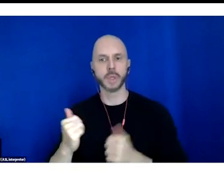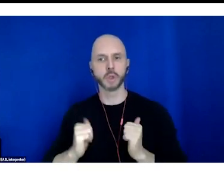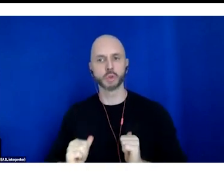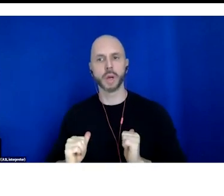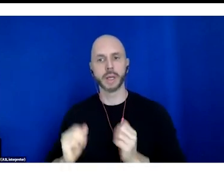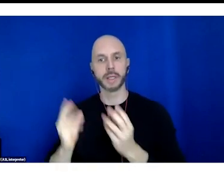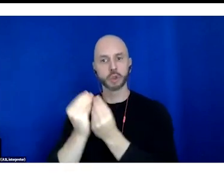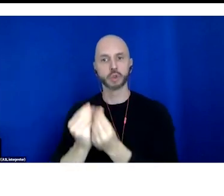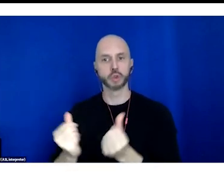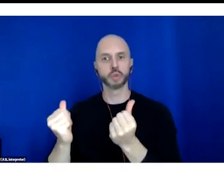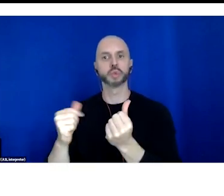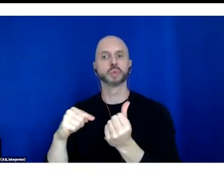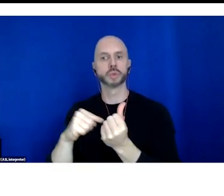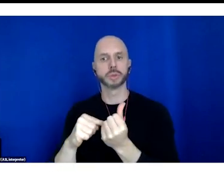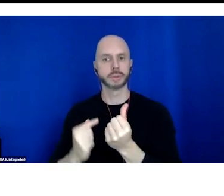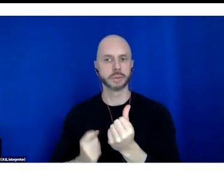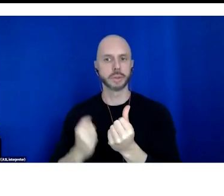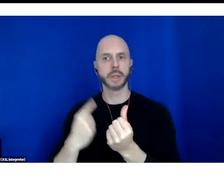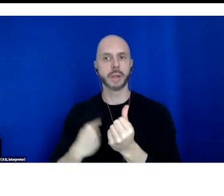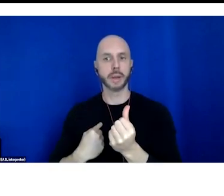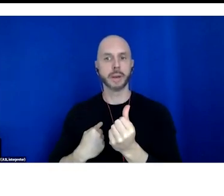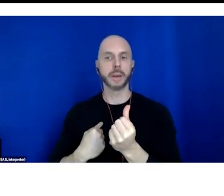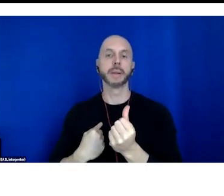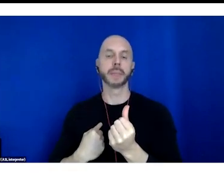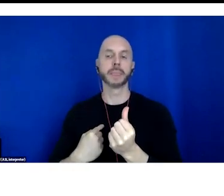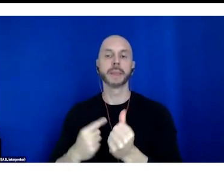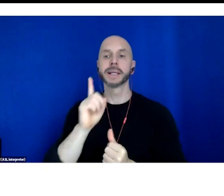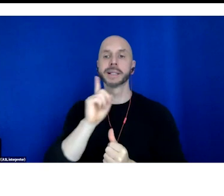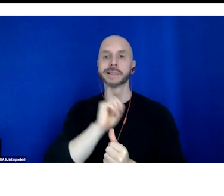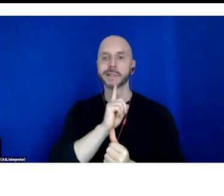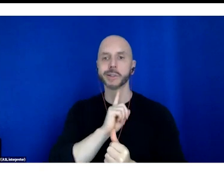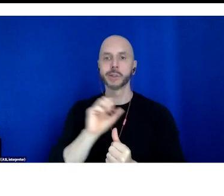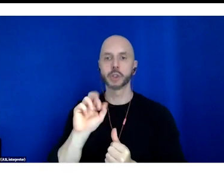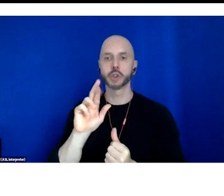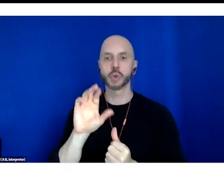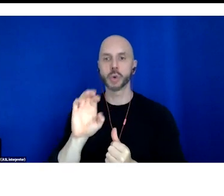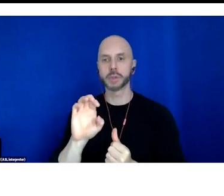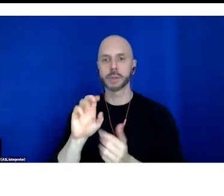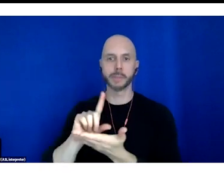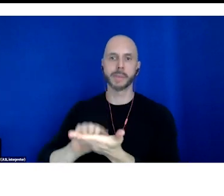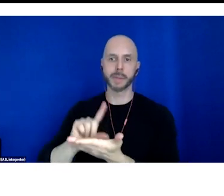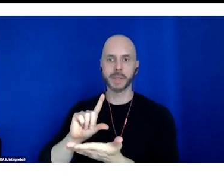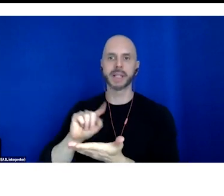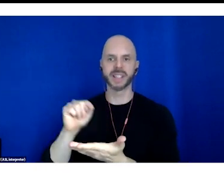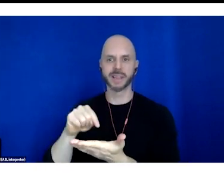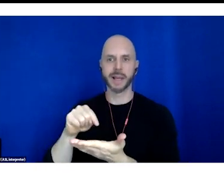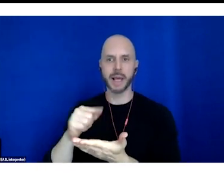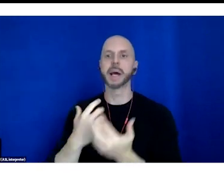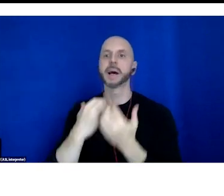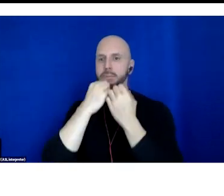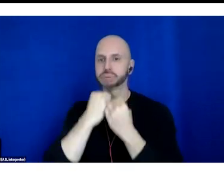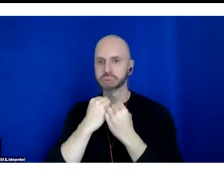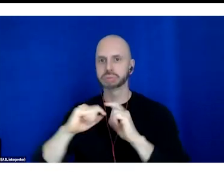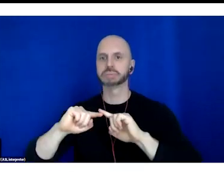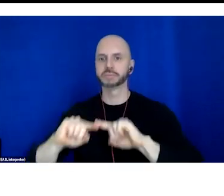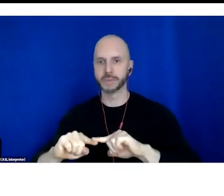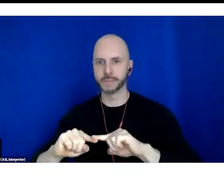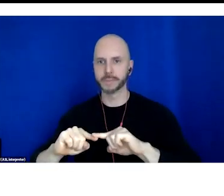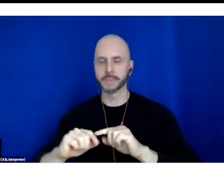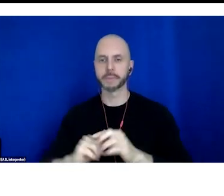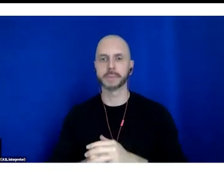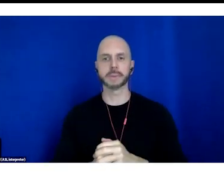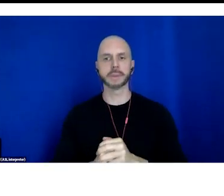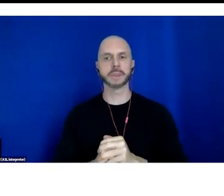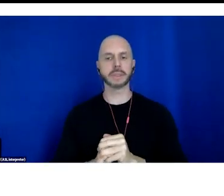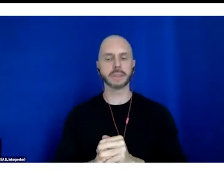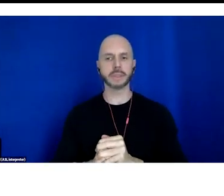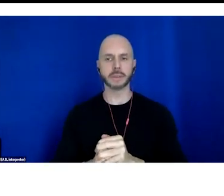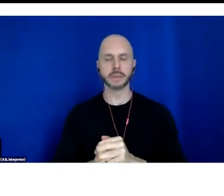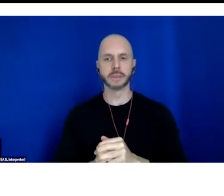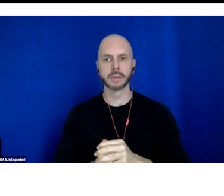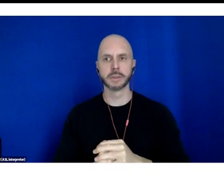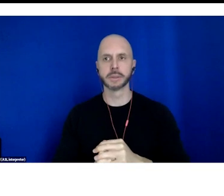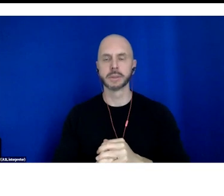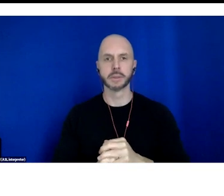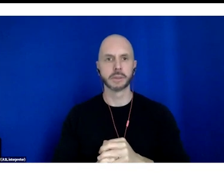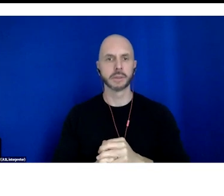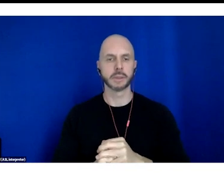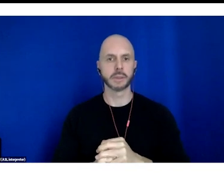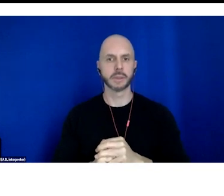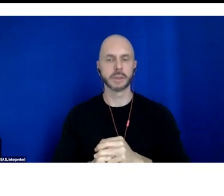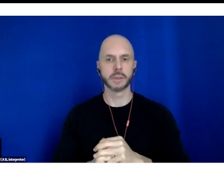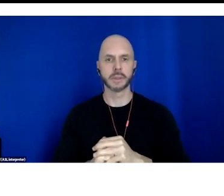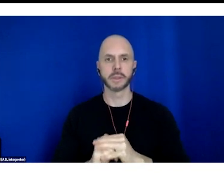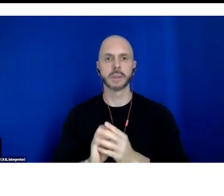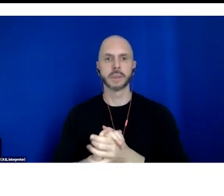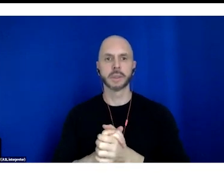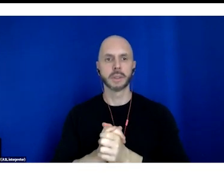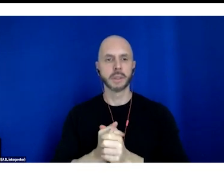approaches, such as Single-Source Publishing, which is foundational to our technology.